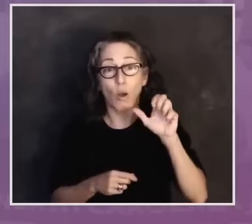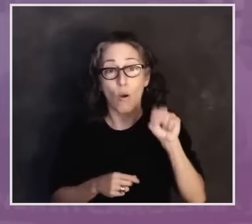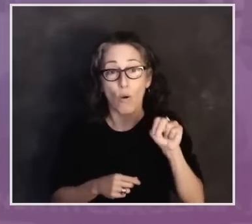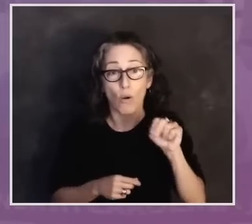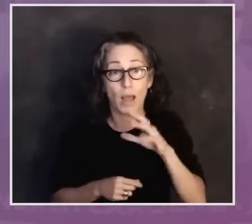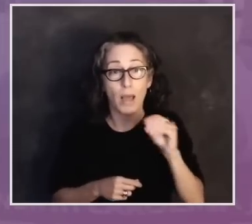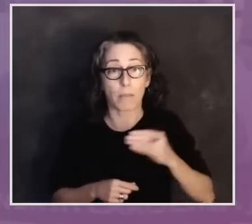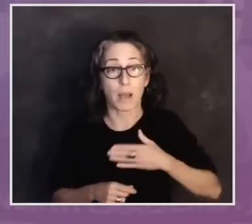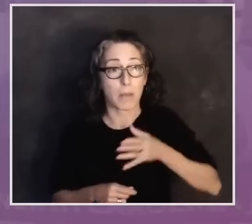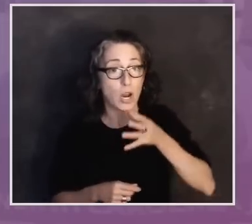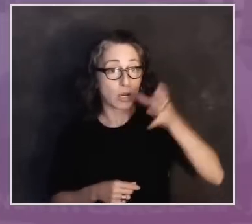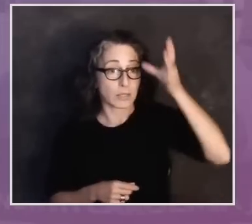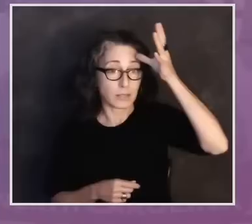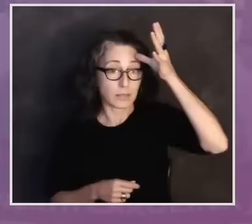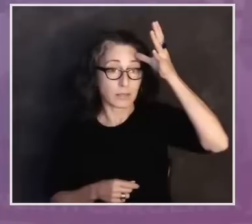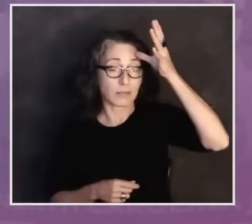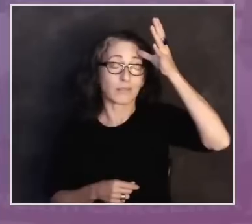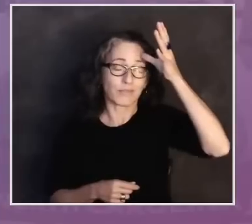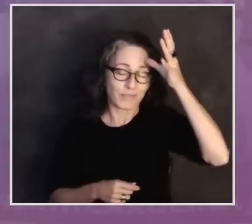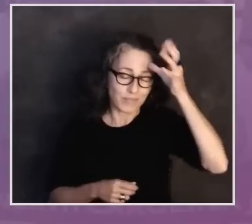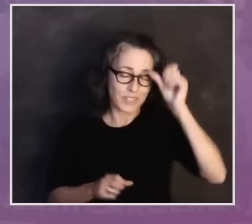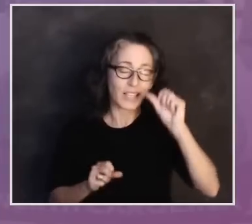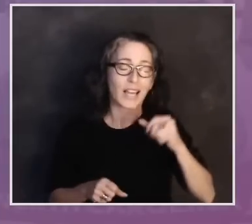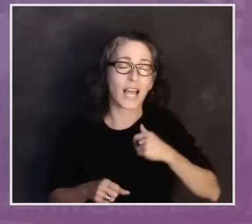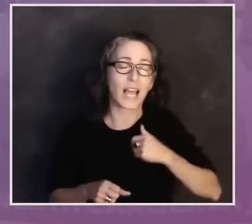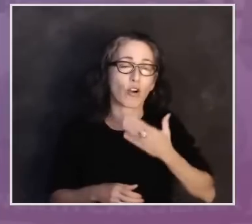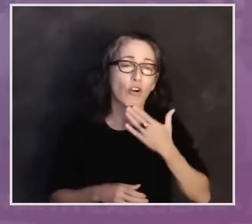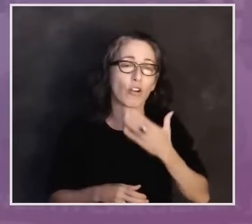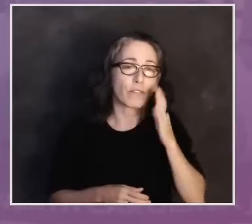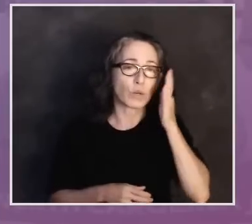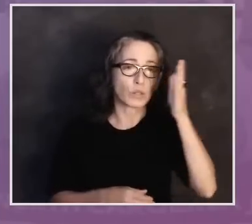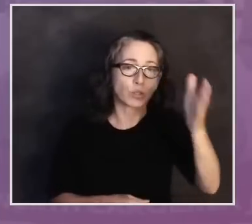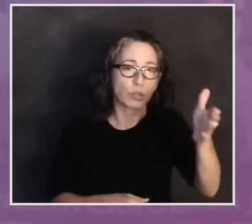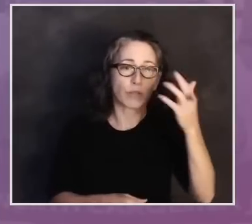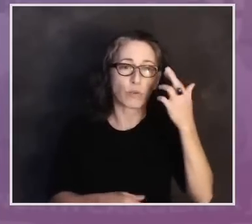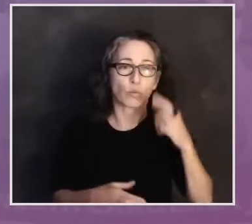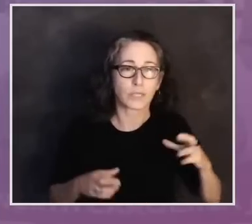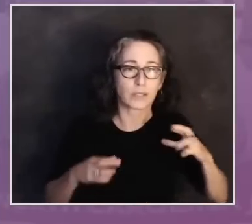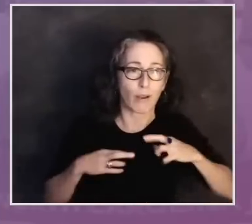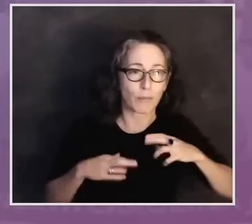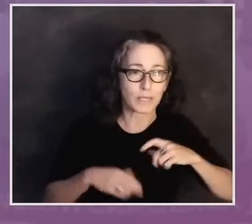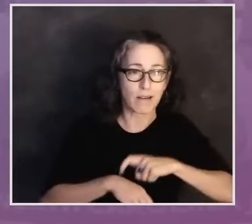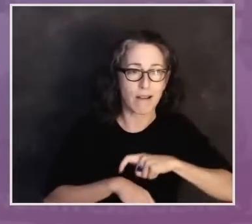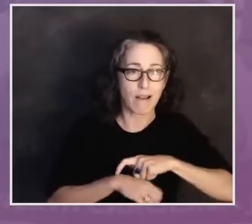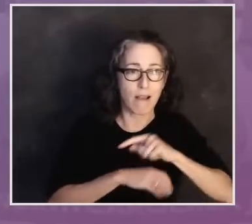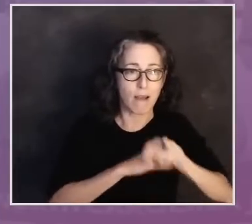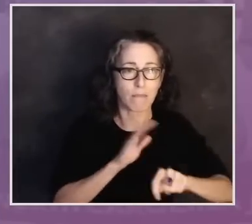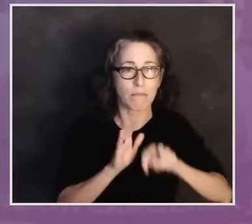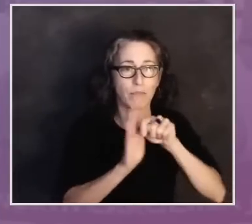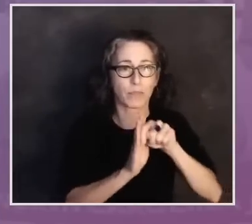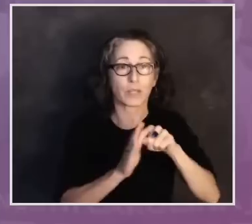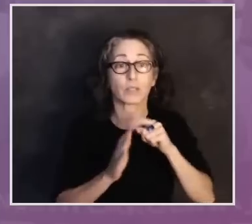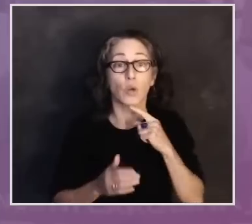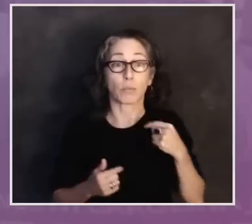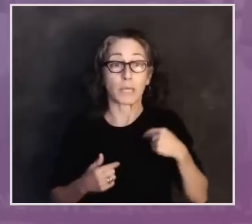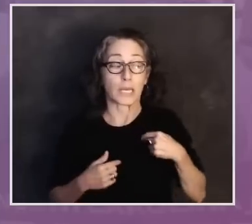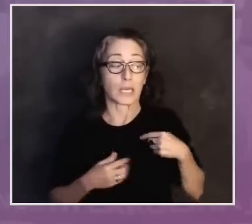ENSURE THAT PEOPLE LIKE SLOAN WHO ARE 10 YEARS OLD AND MY PARENTS OLDER THAN THAT MIGHT